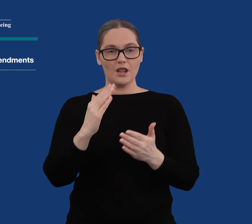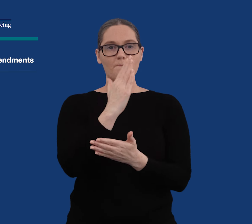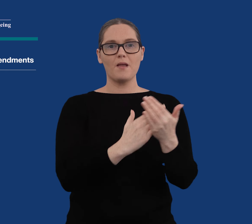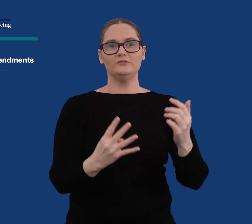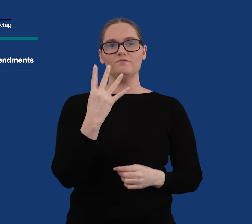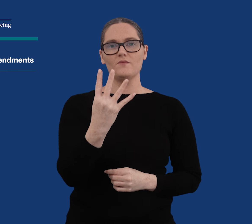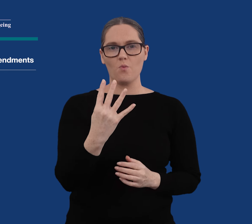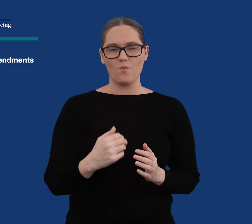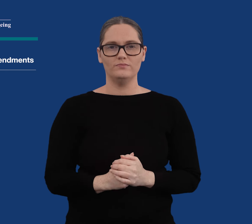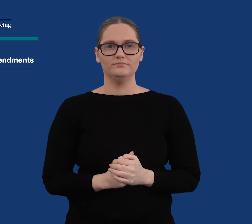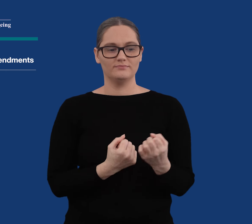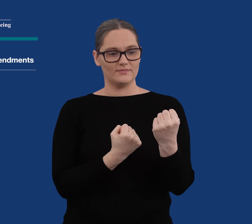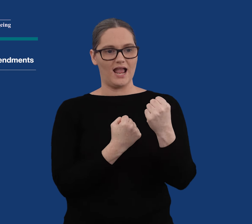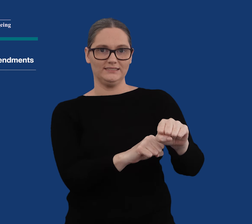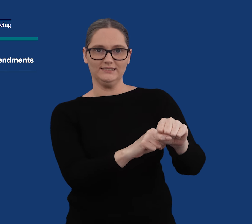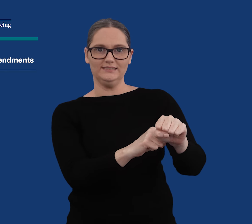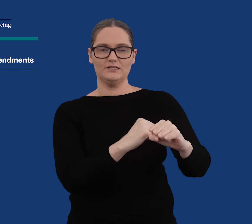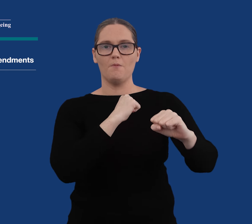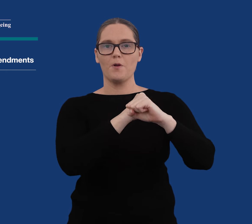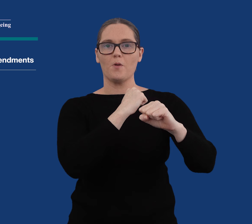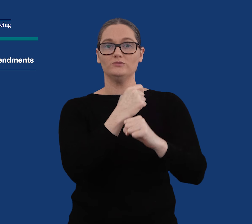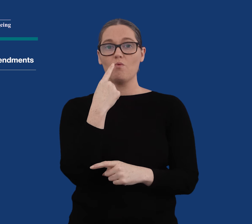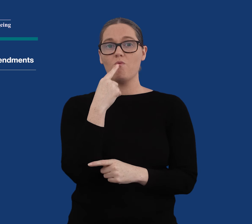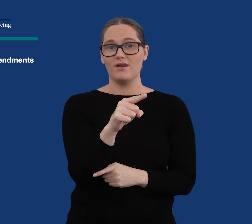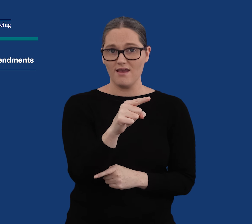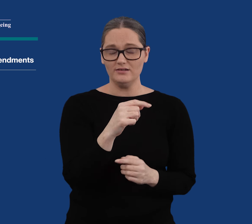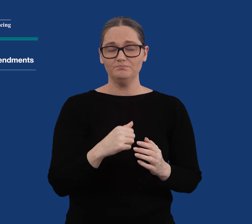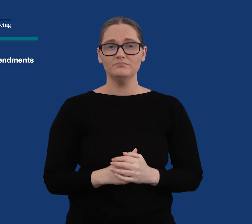Part 4 – Anti-promotion orders